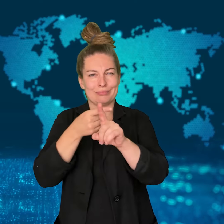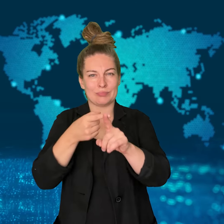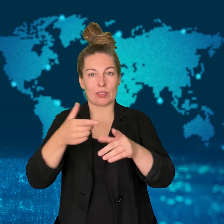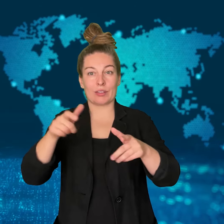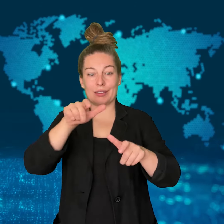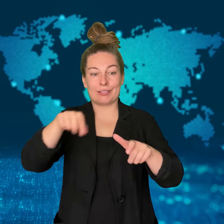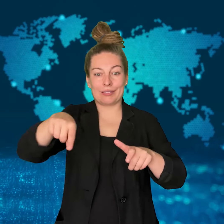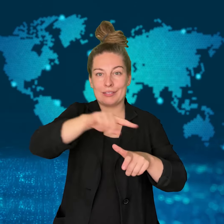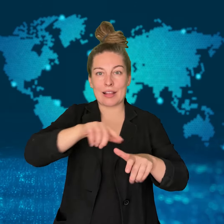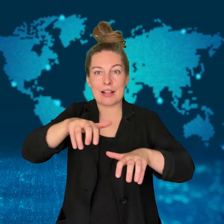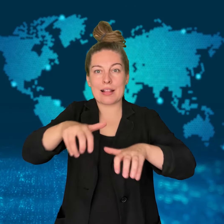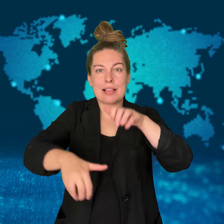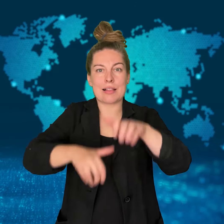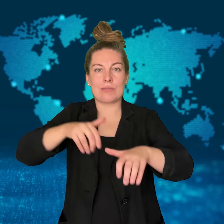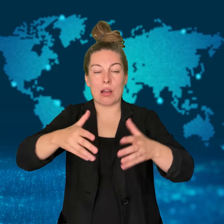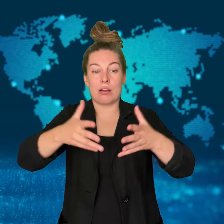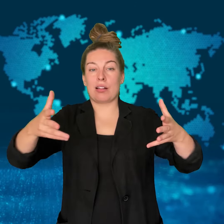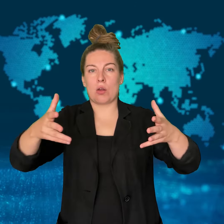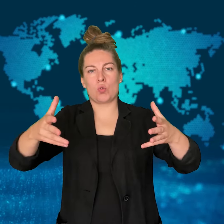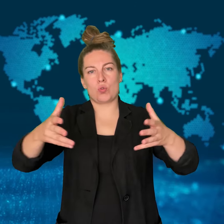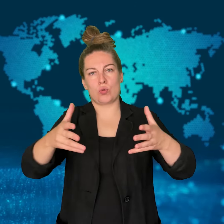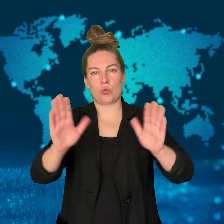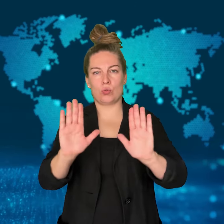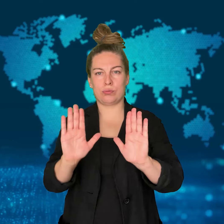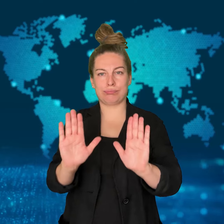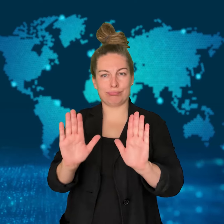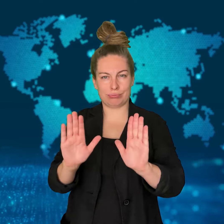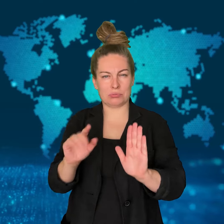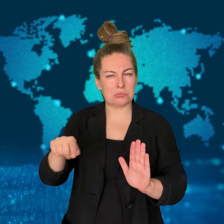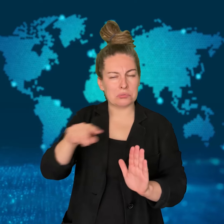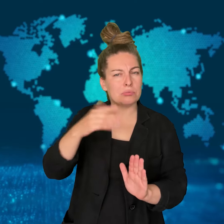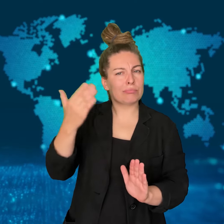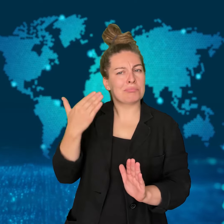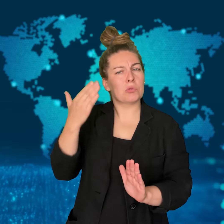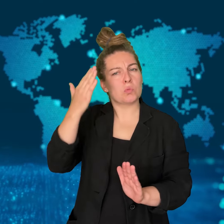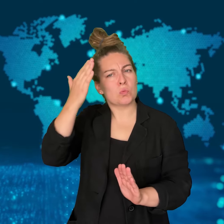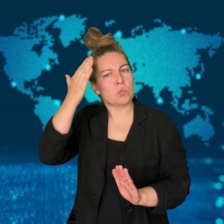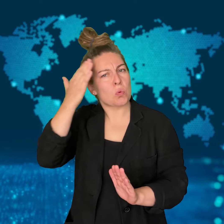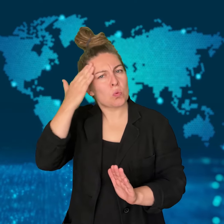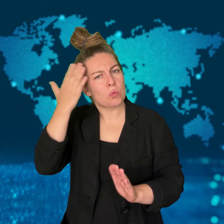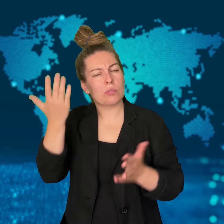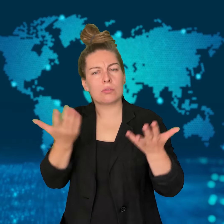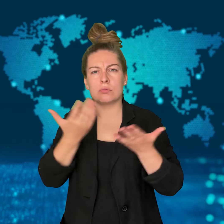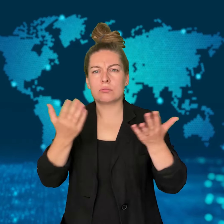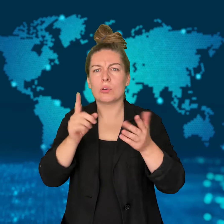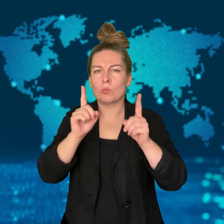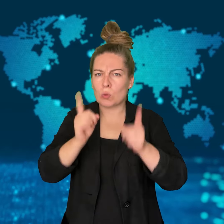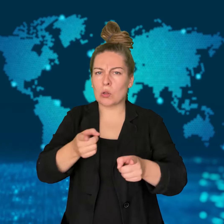A "cull" reduces the size of a herd of animals.